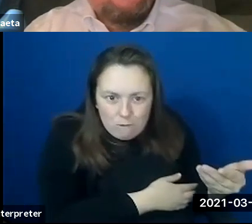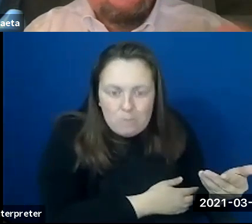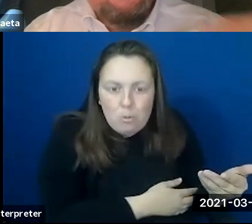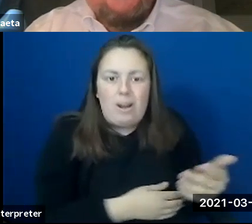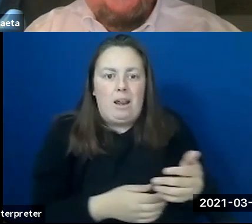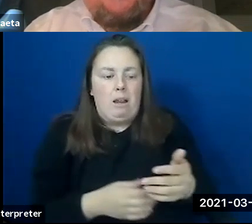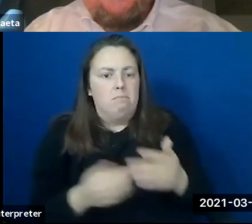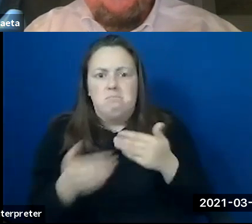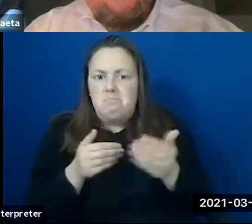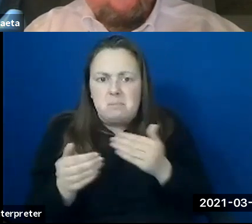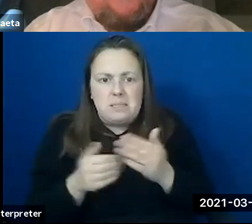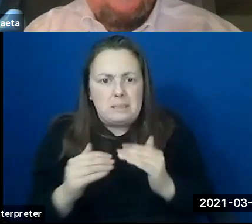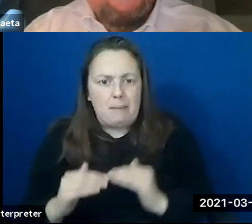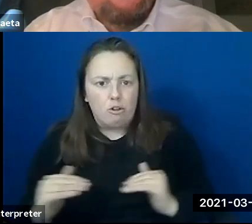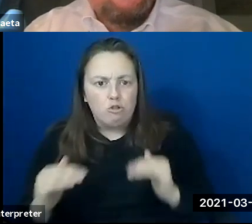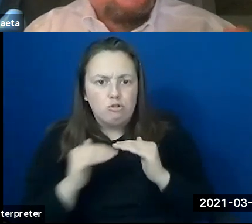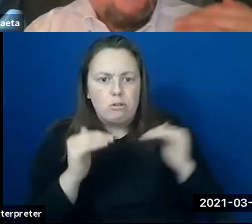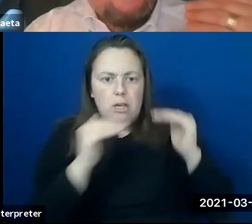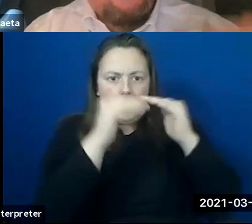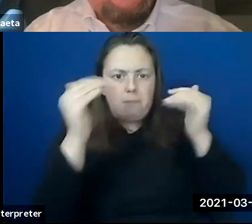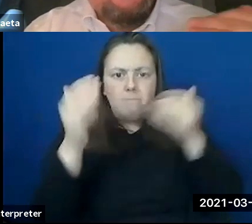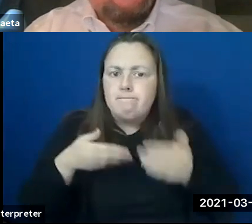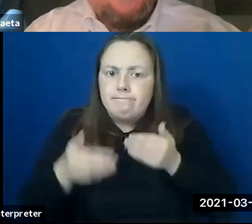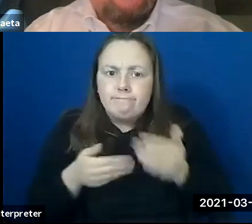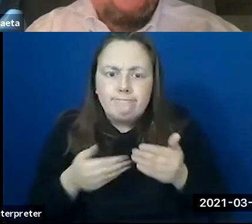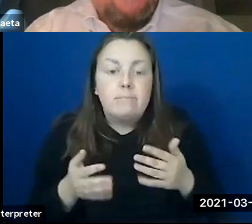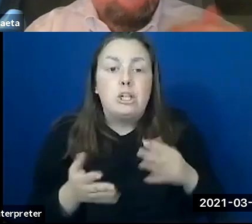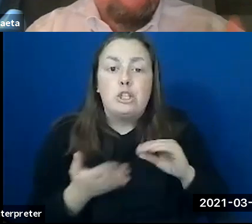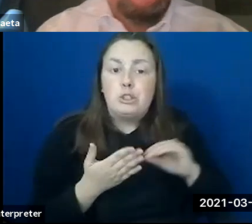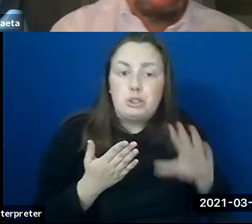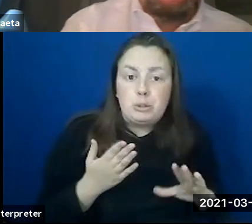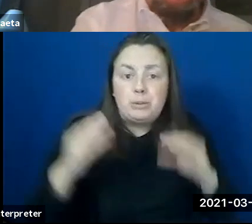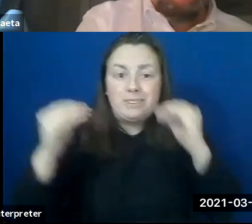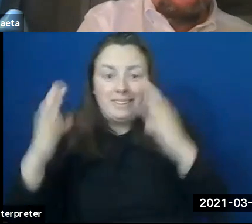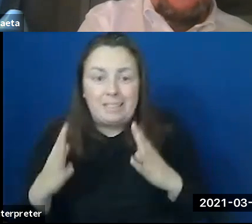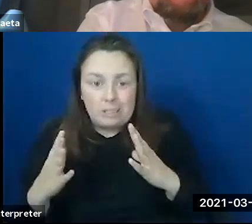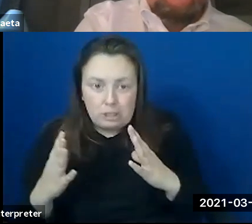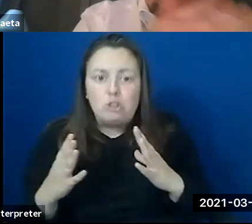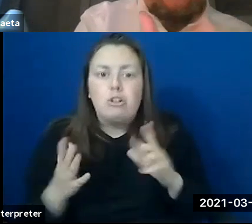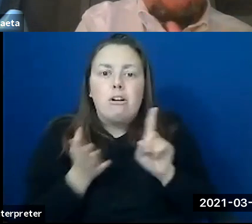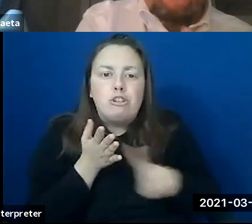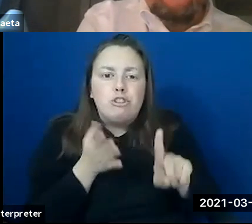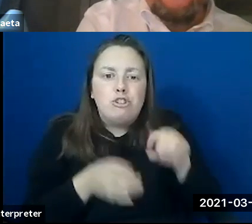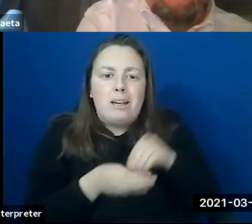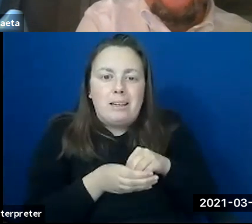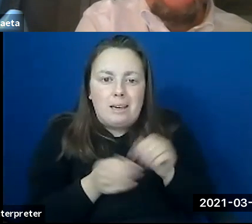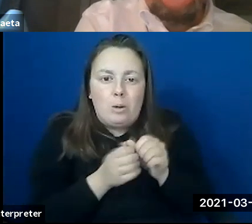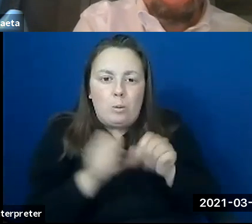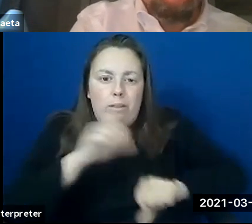Joseph Baeta: Students are checking in with their teachers and the teachers are starting the day, if you will, at the elementary we have you know, we have our early morning meeting.